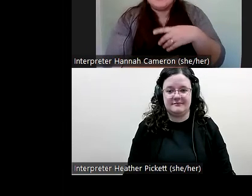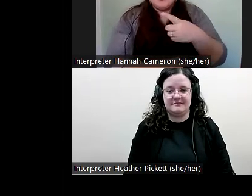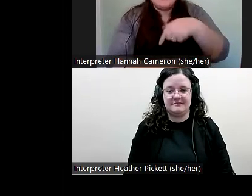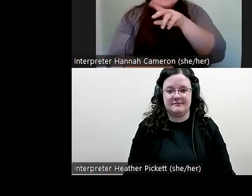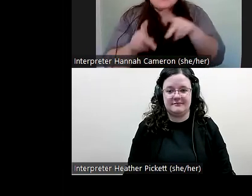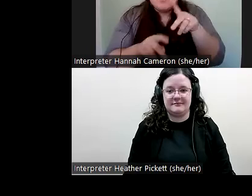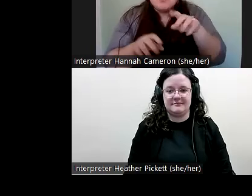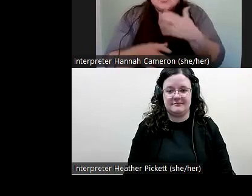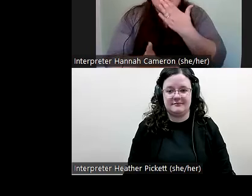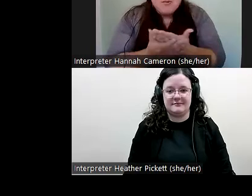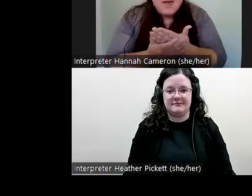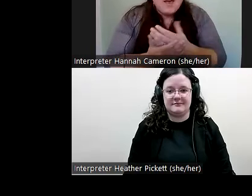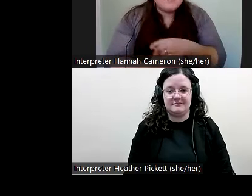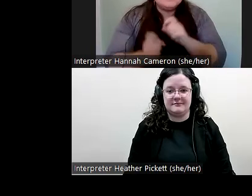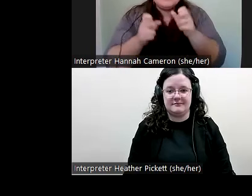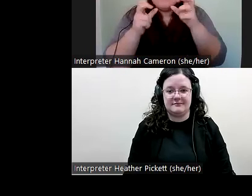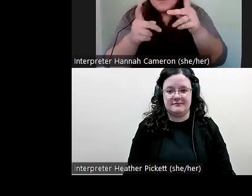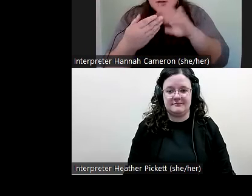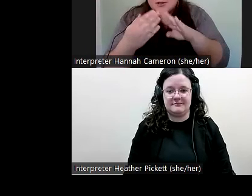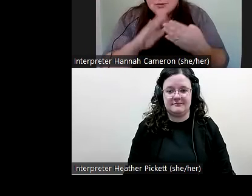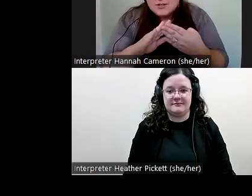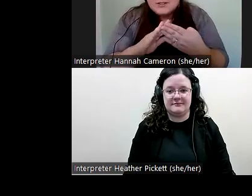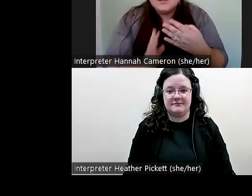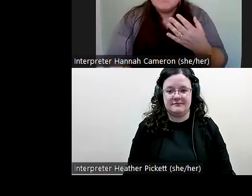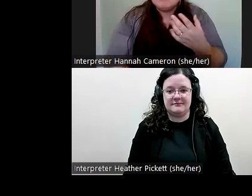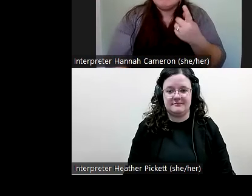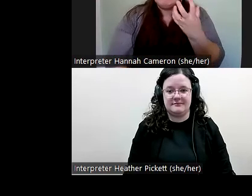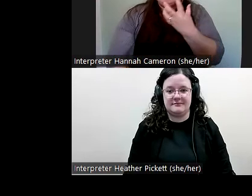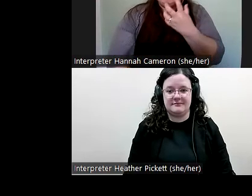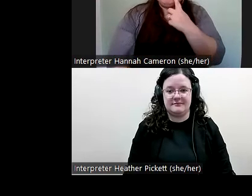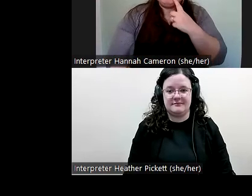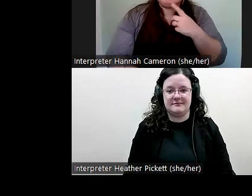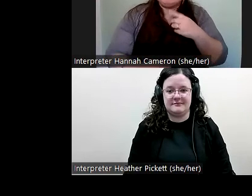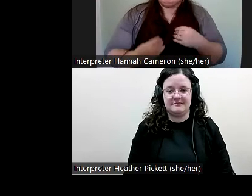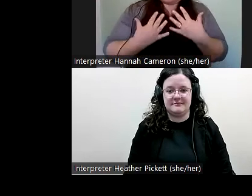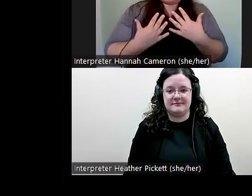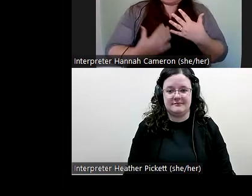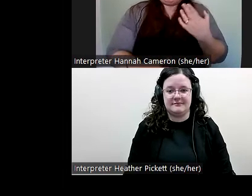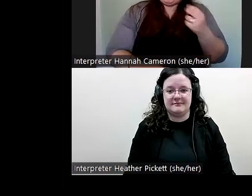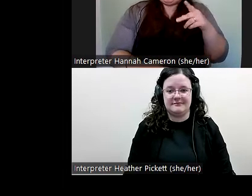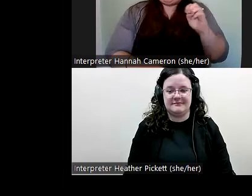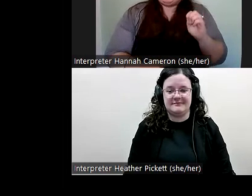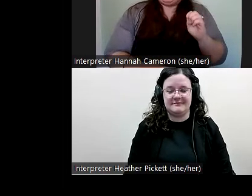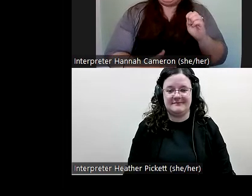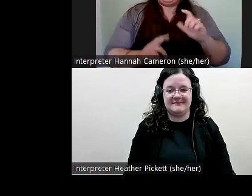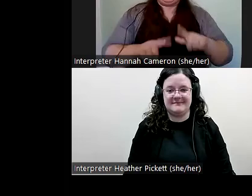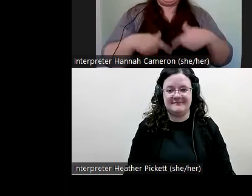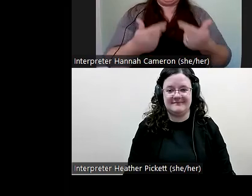they're giving back to the community and that just automatically gives you hope for the future so